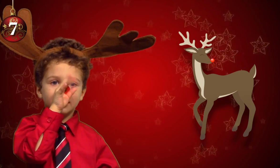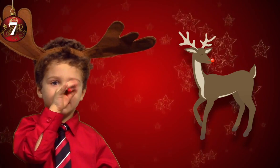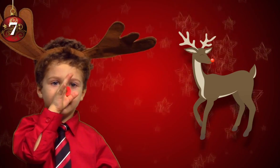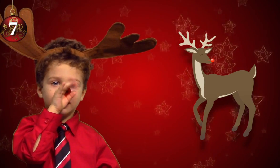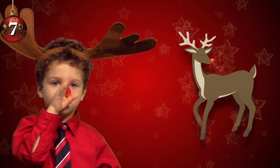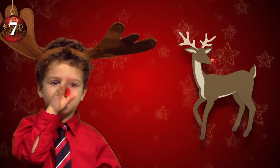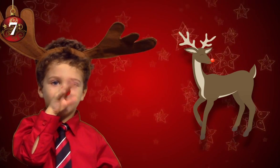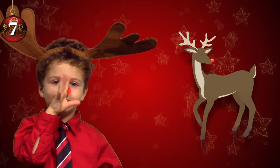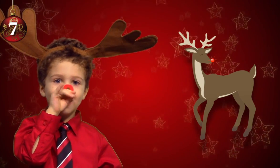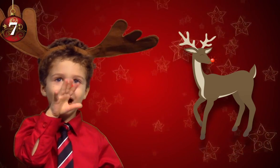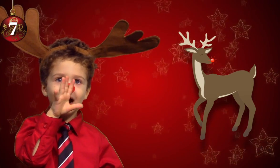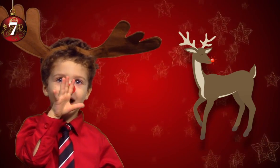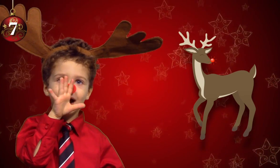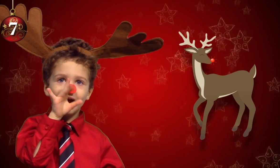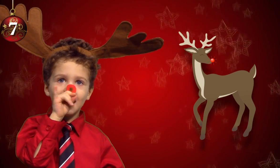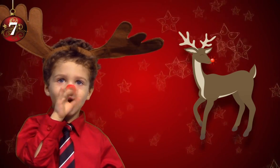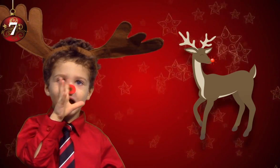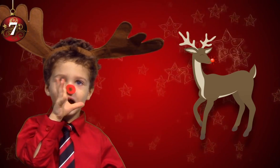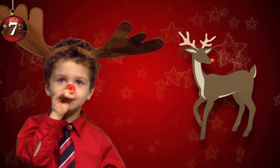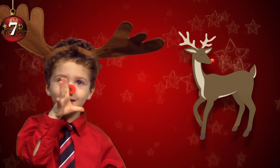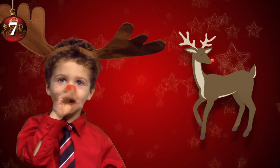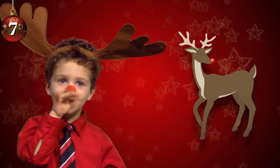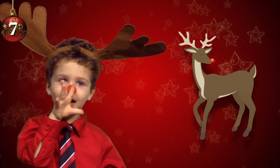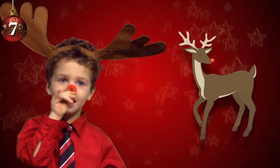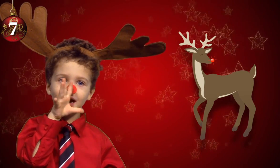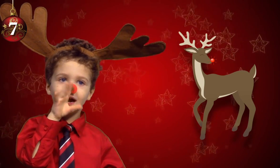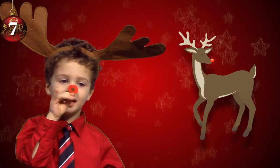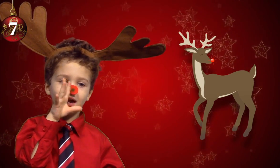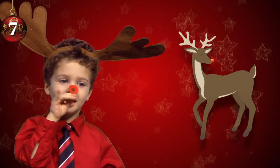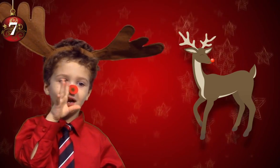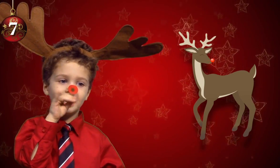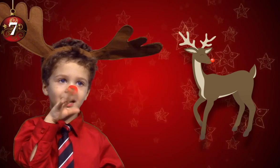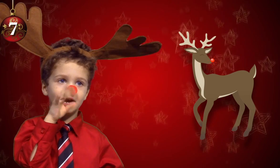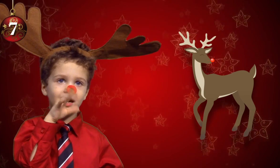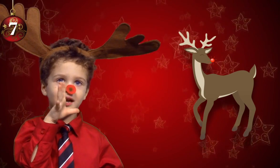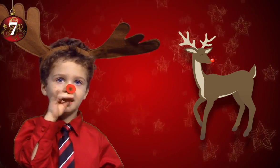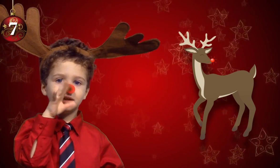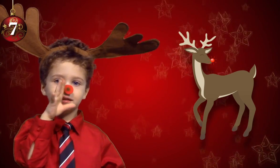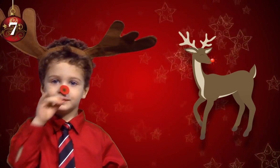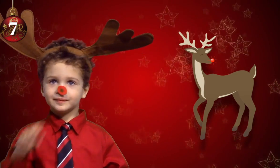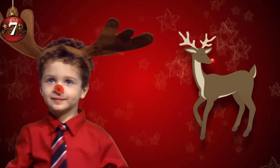RUDOLPH